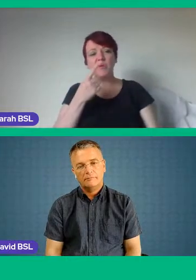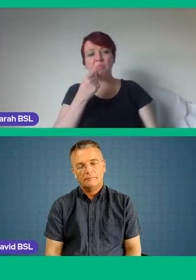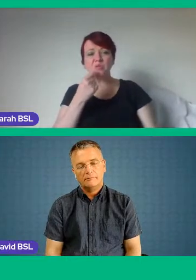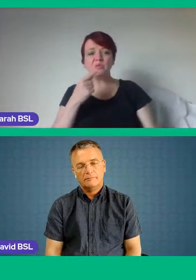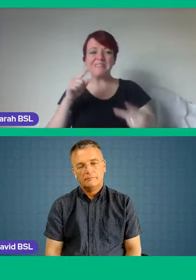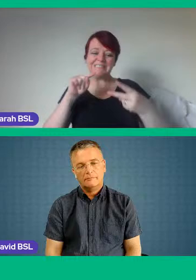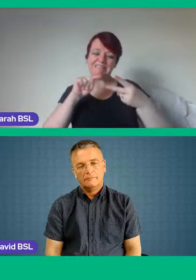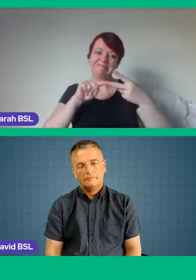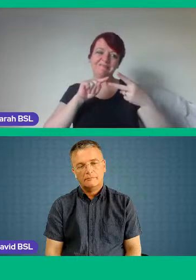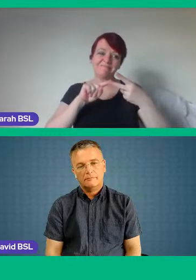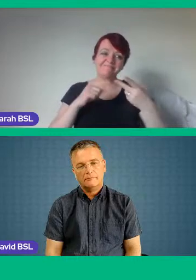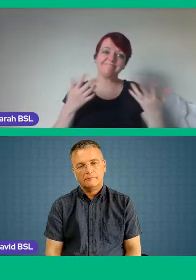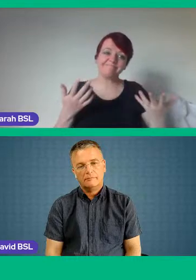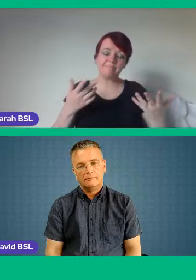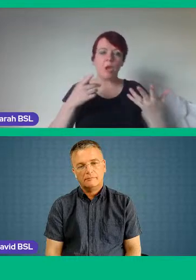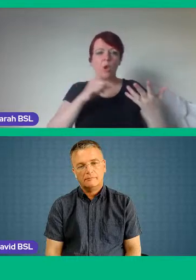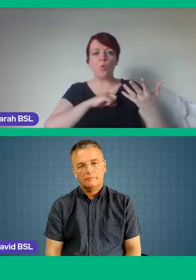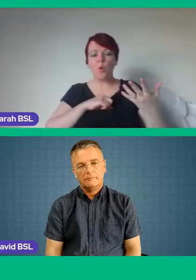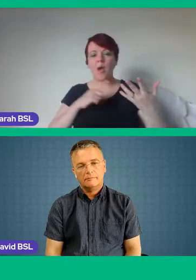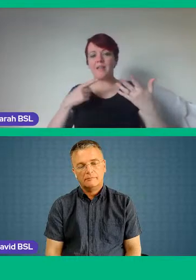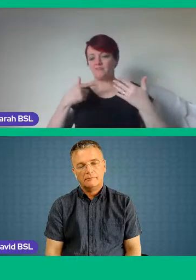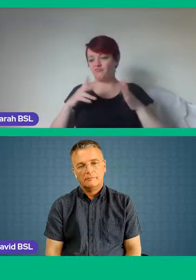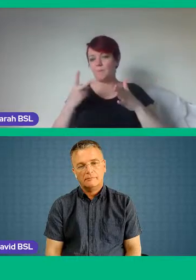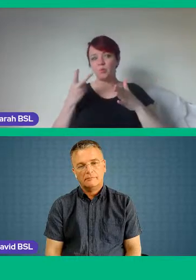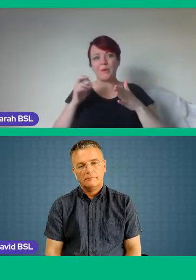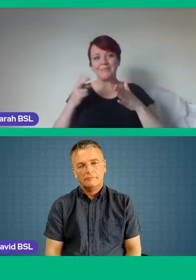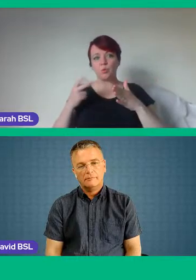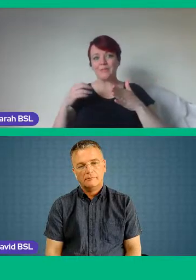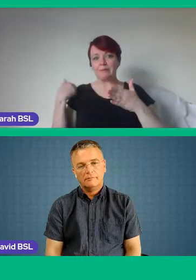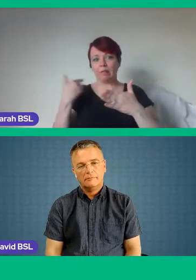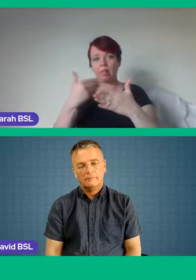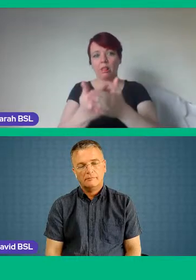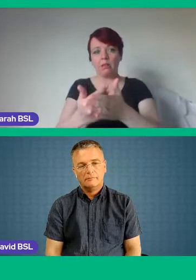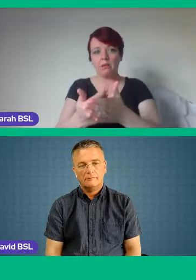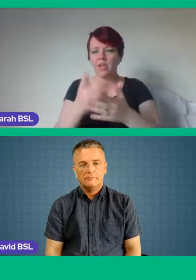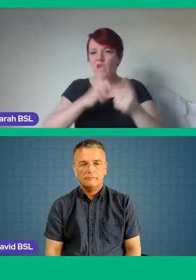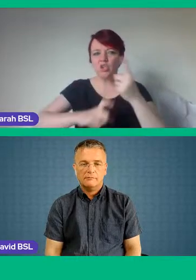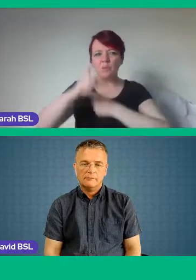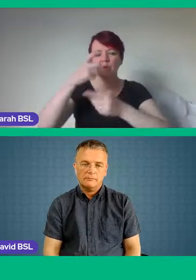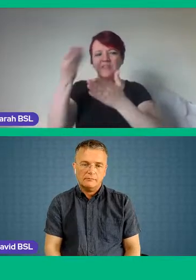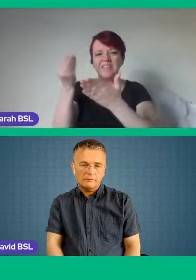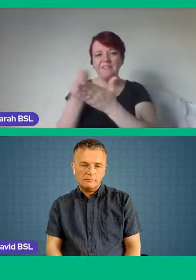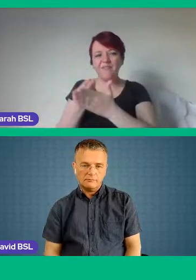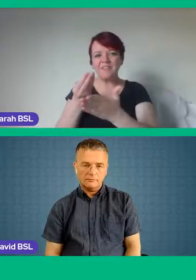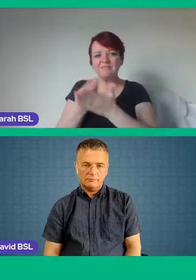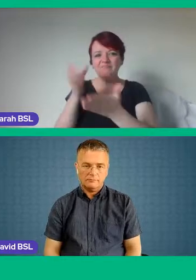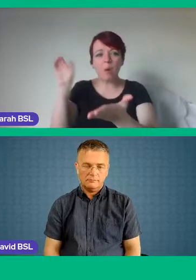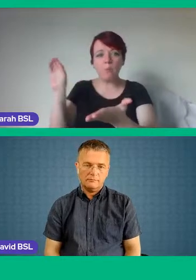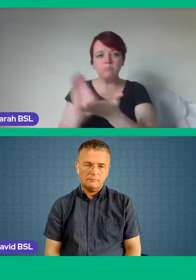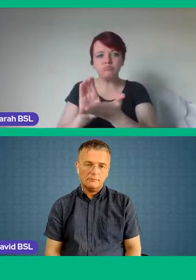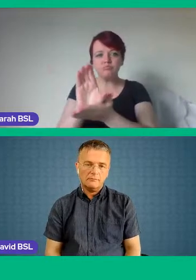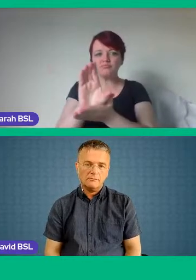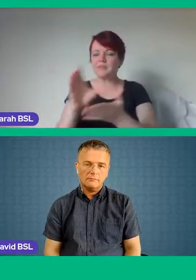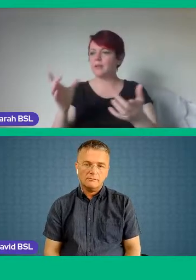We do both, but we probably do more of that other one, especially since 2020. Right, what community funding is around?